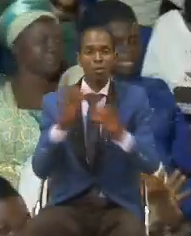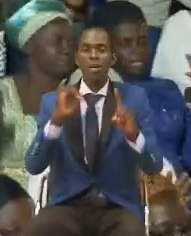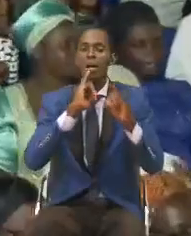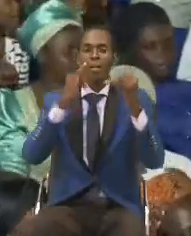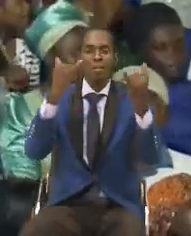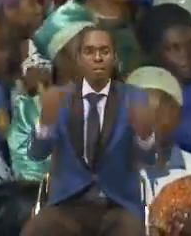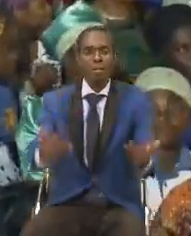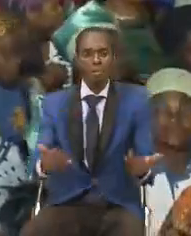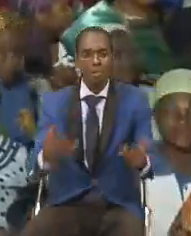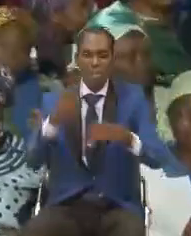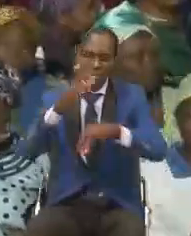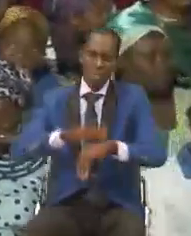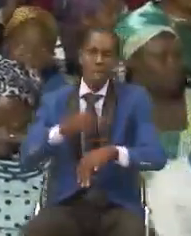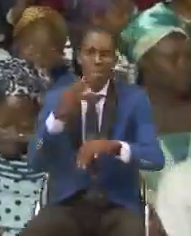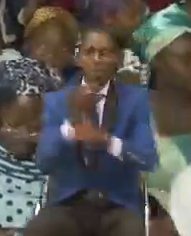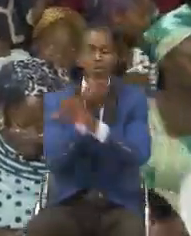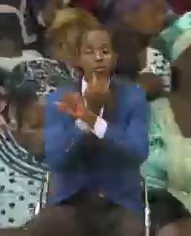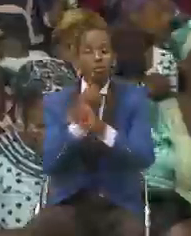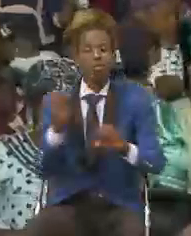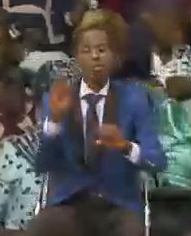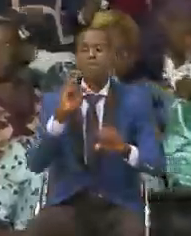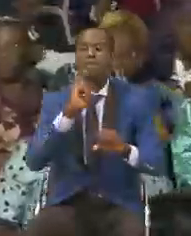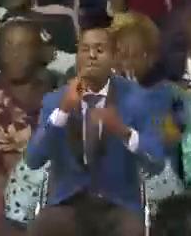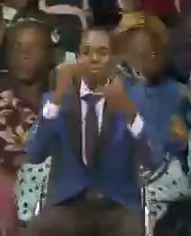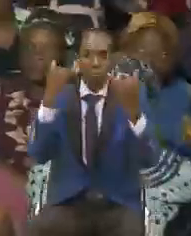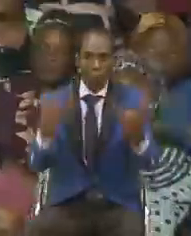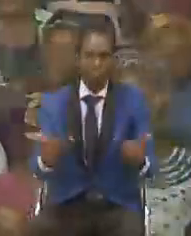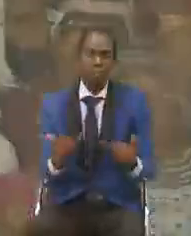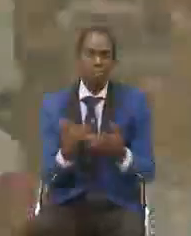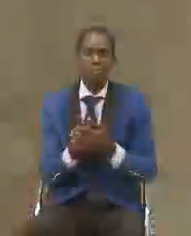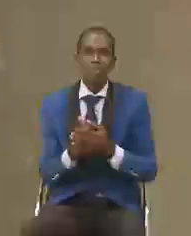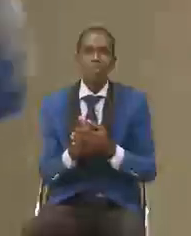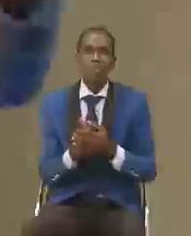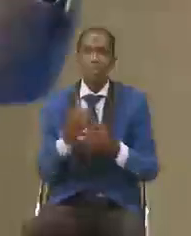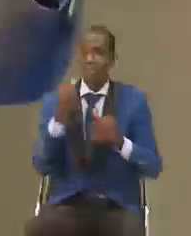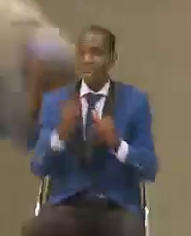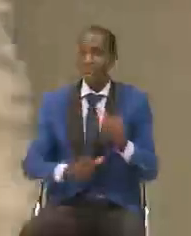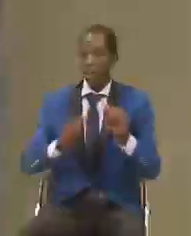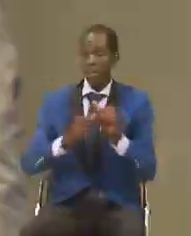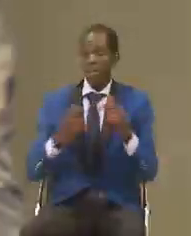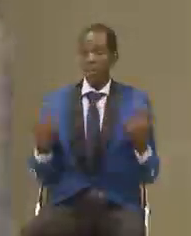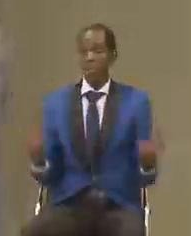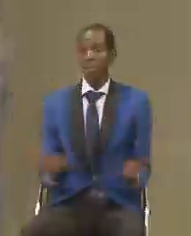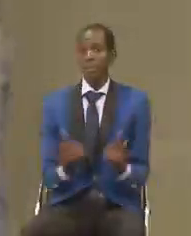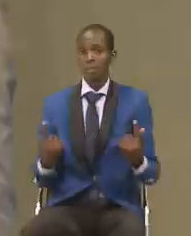the time of deliverance has now come the time of salvation has now come